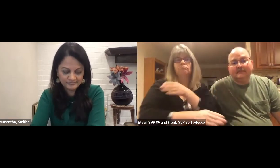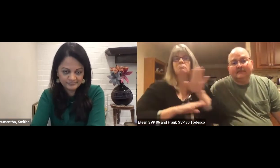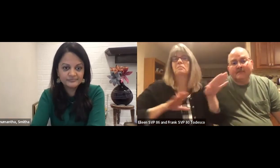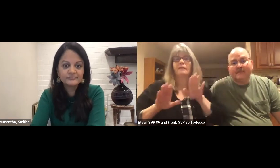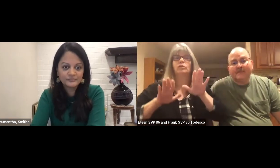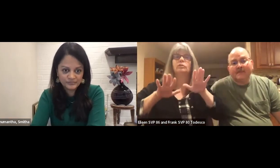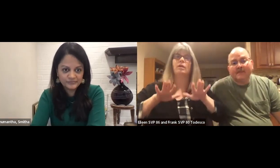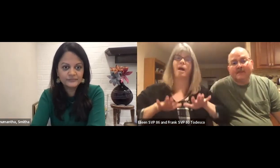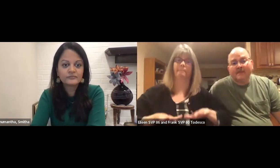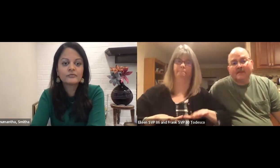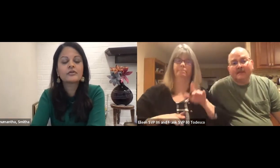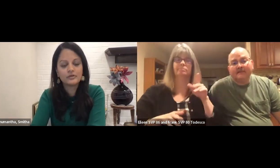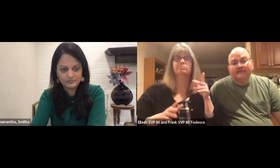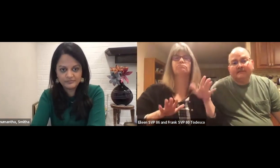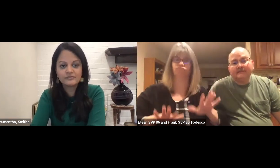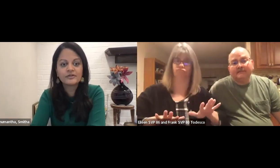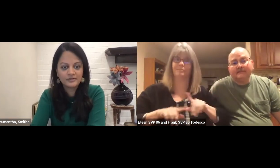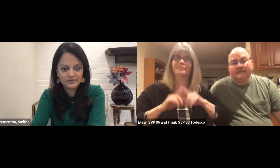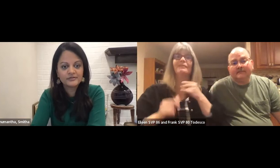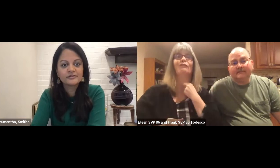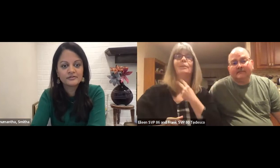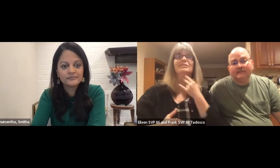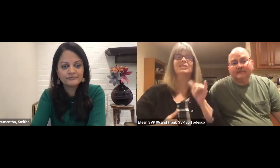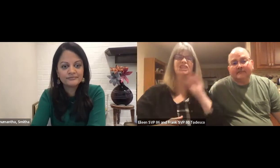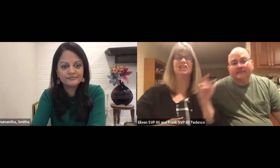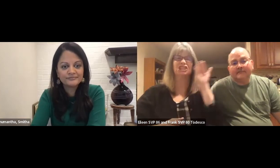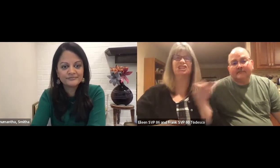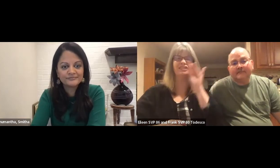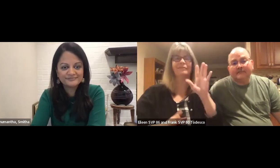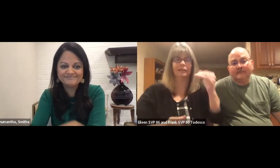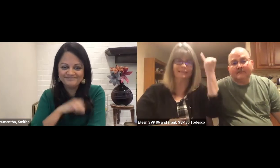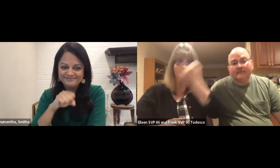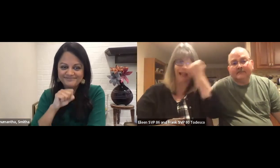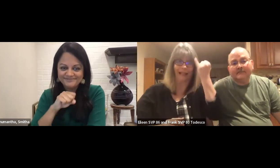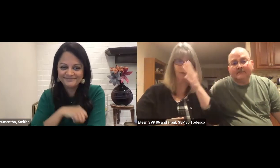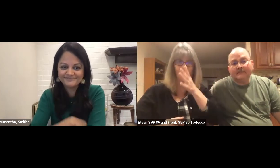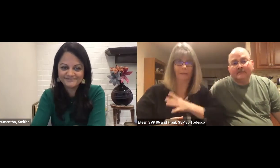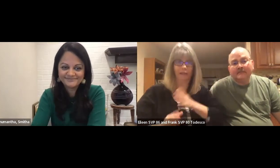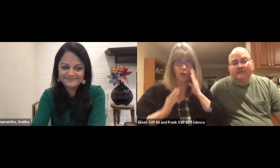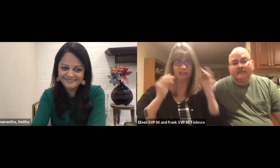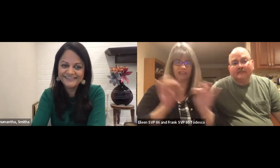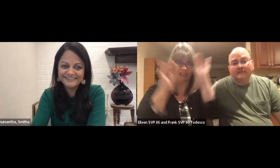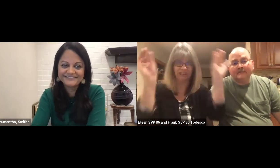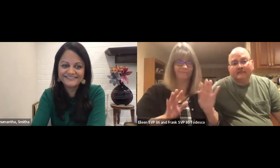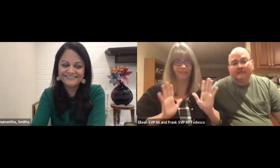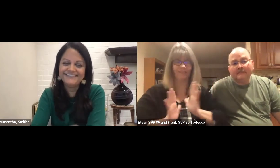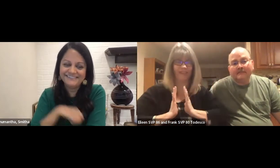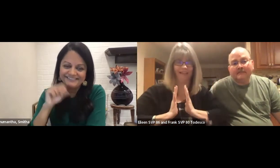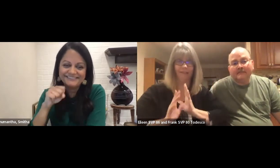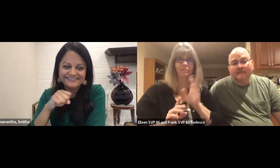The medication has helped. Her behavior has calmed down a bit, but she is, you know, as being an Italian woman,